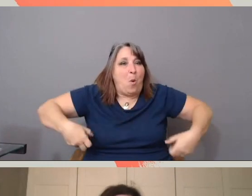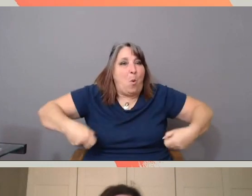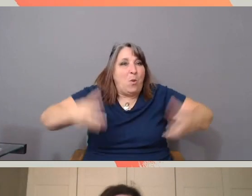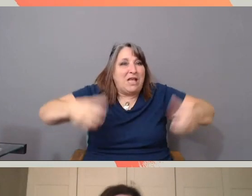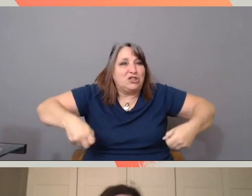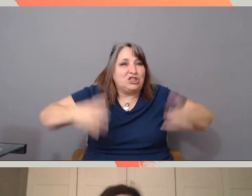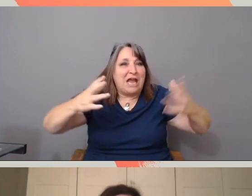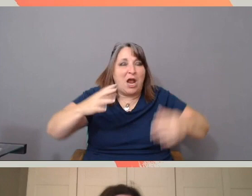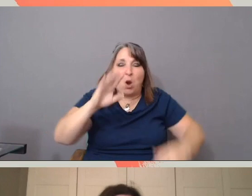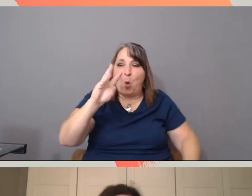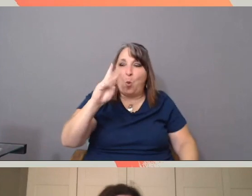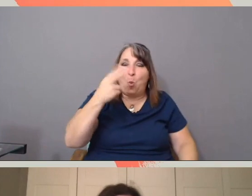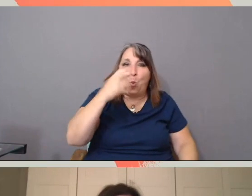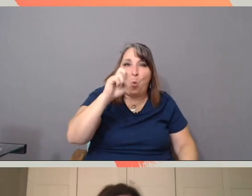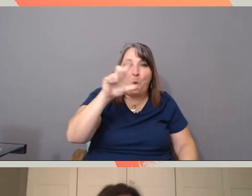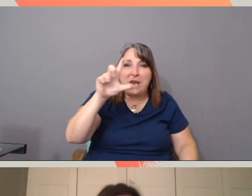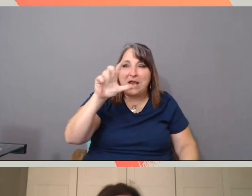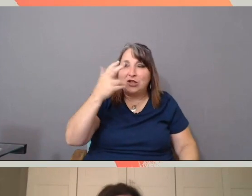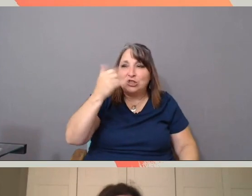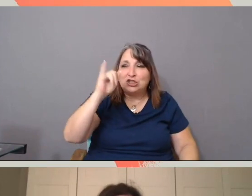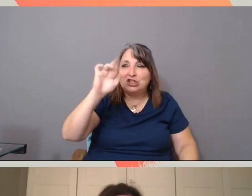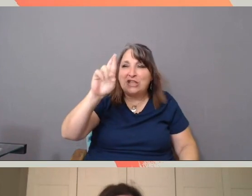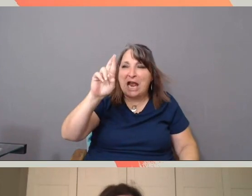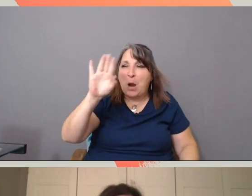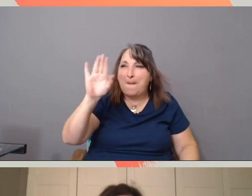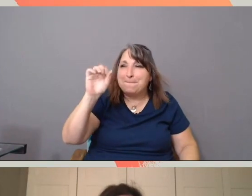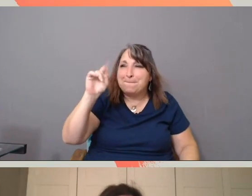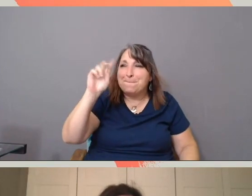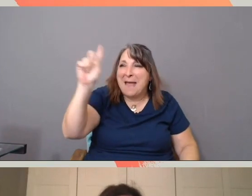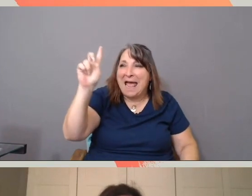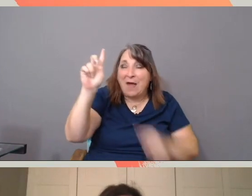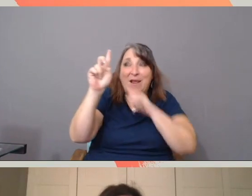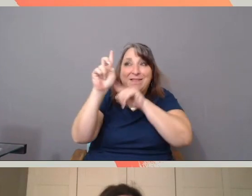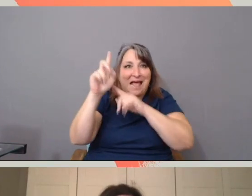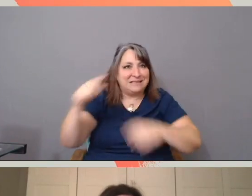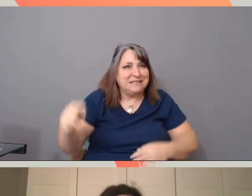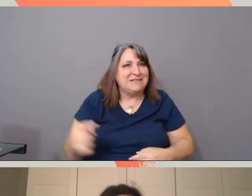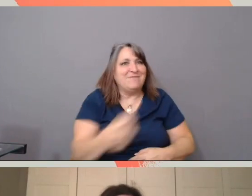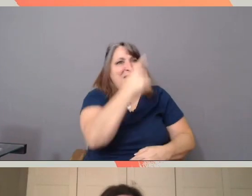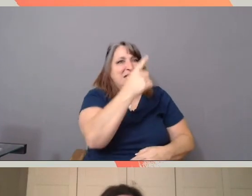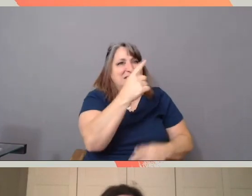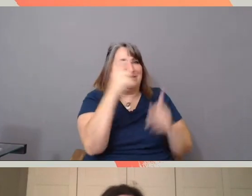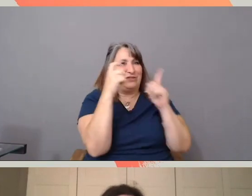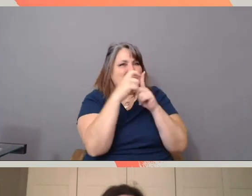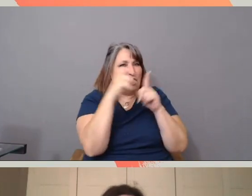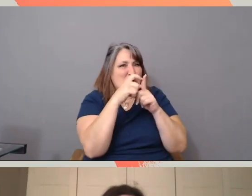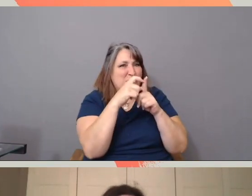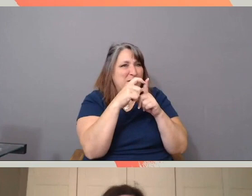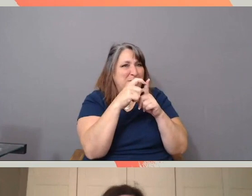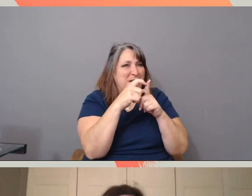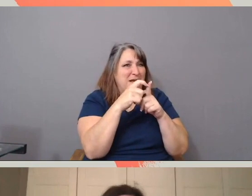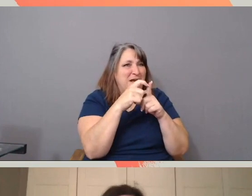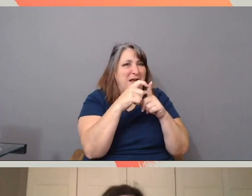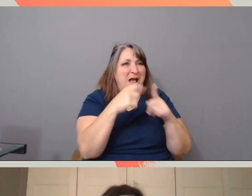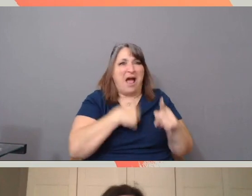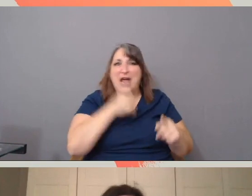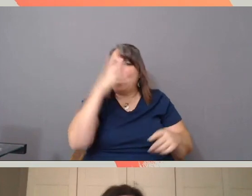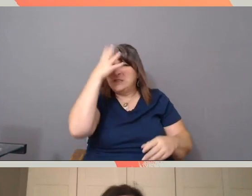And that is an offensive term in the disabled community. I'm not bound by my wheelchair. I don't sleep on my wheelchair.